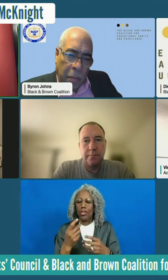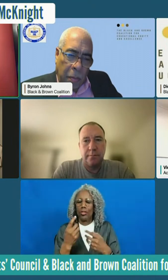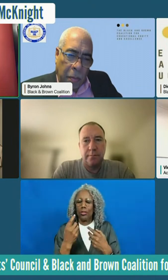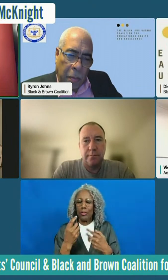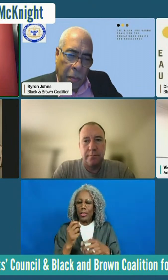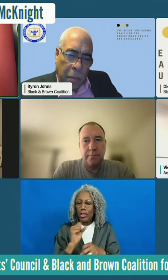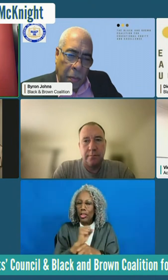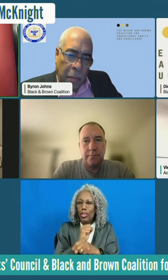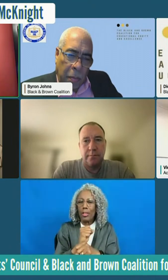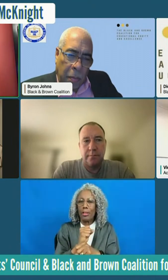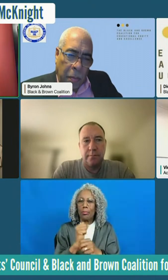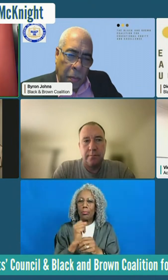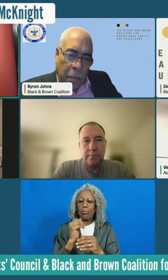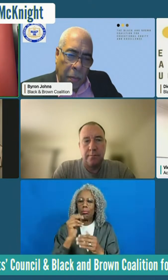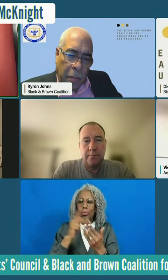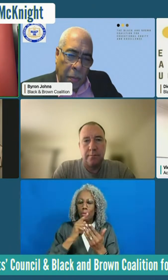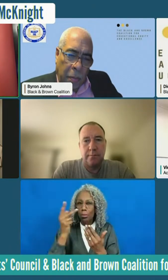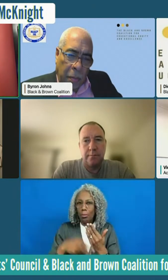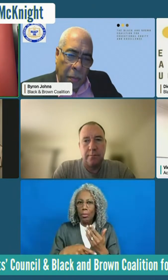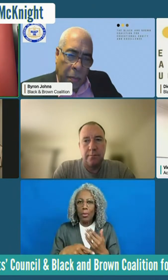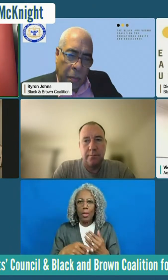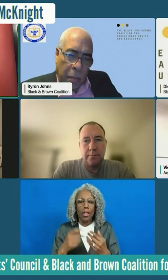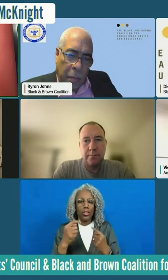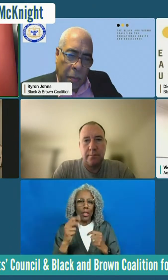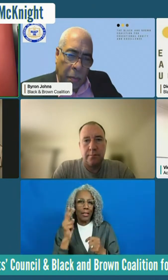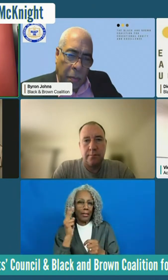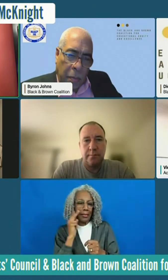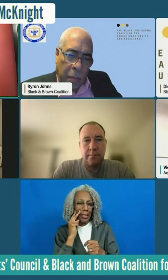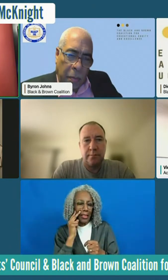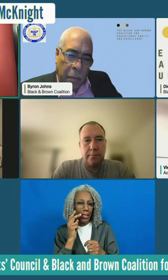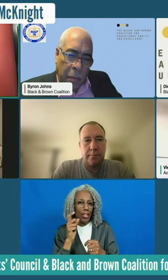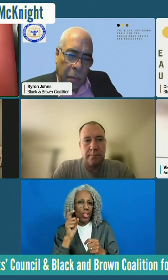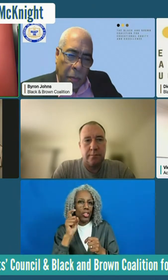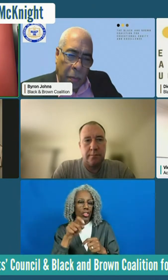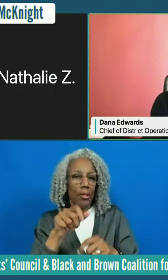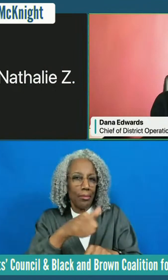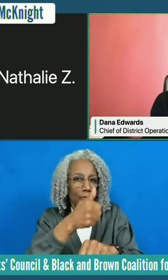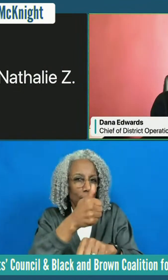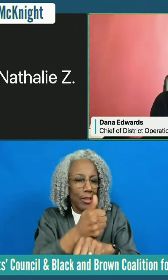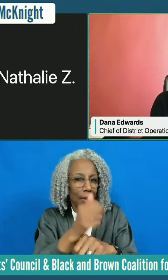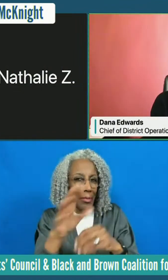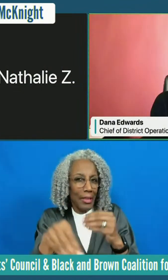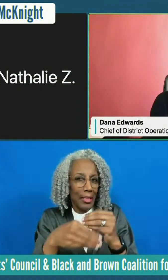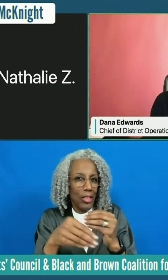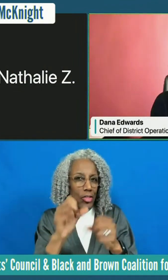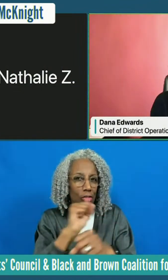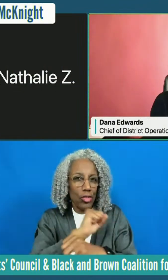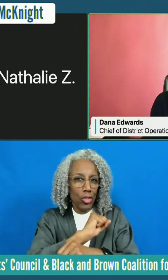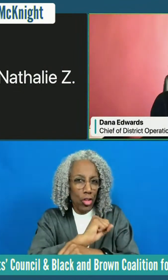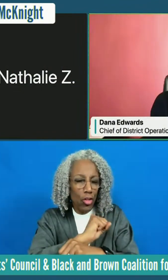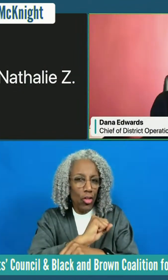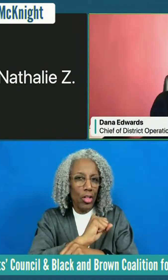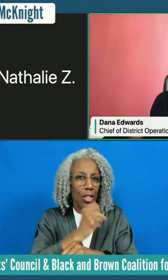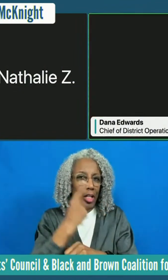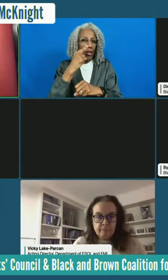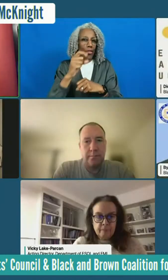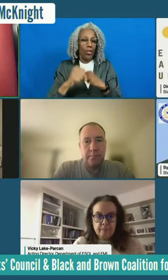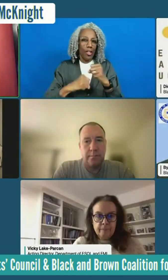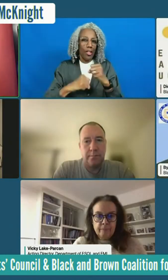the security allocations are really taking the time to think about. You know if we're going